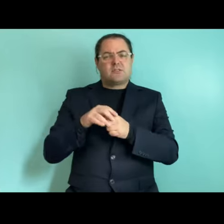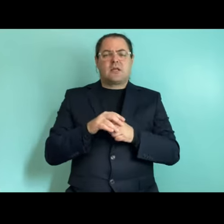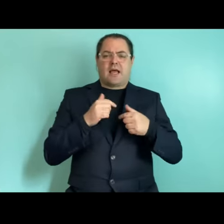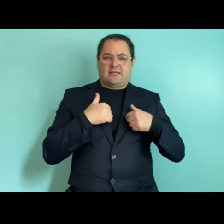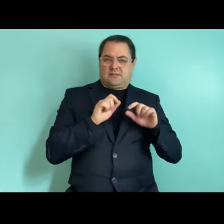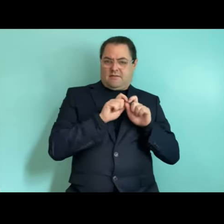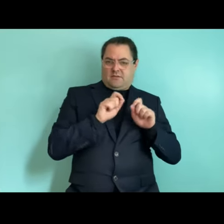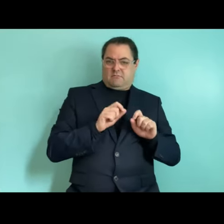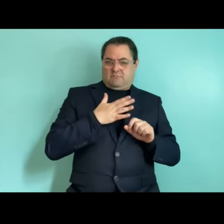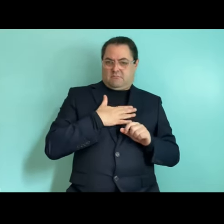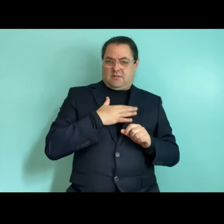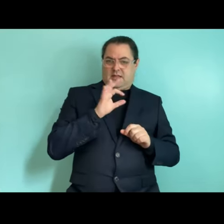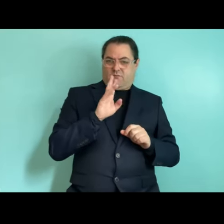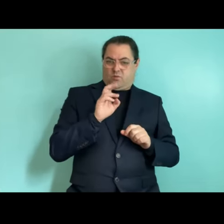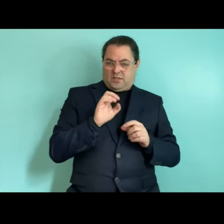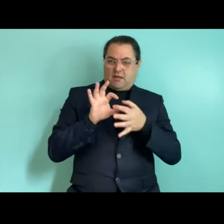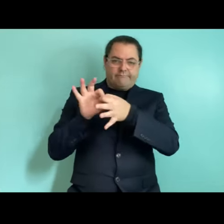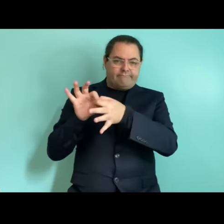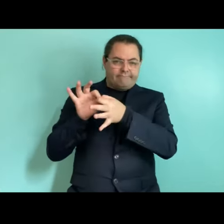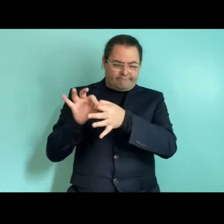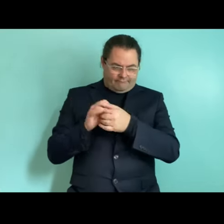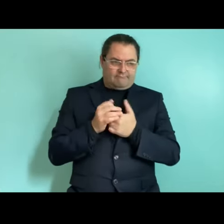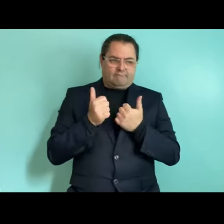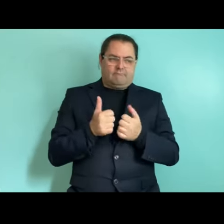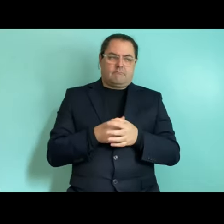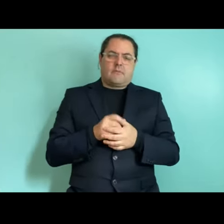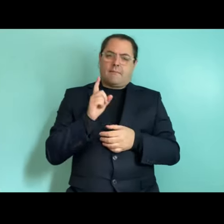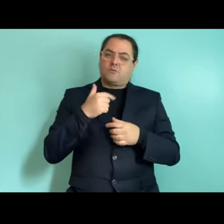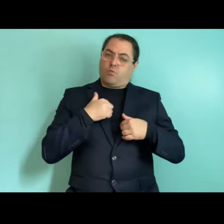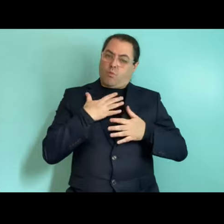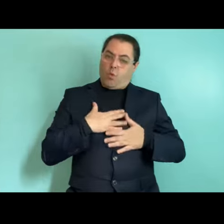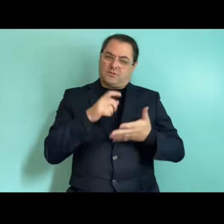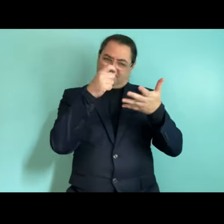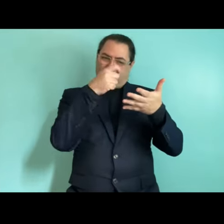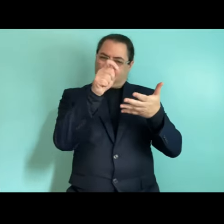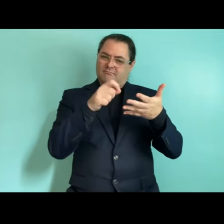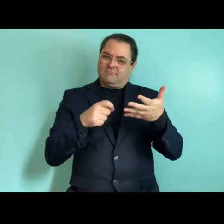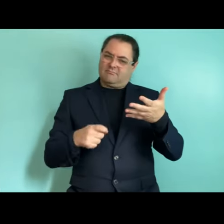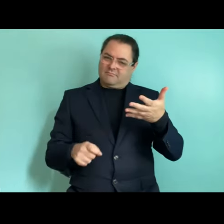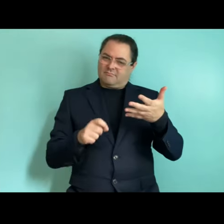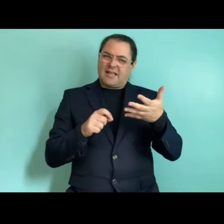12:17:08 However, for us to have a more inclusive checklist when we are auditing Muslim busy.